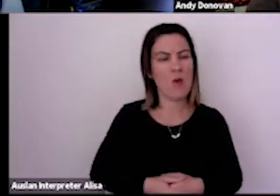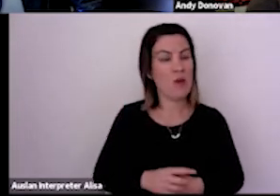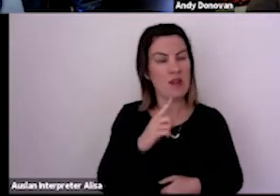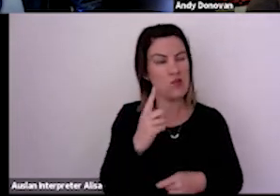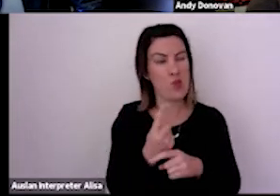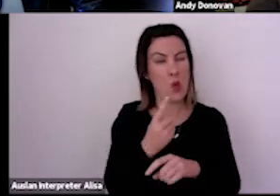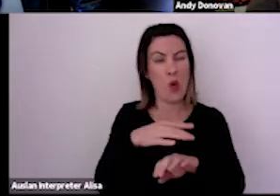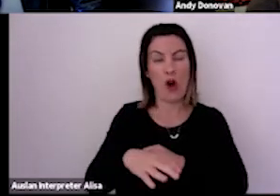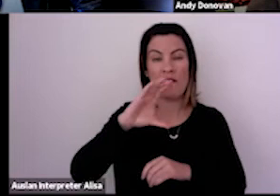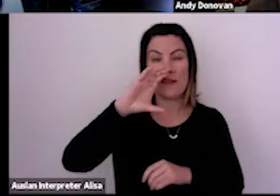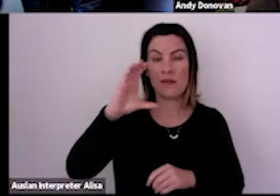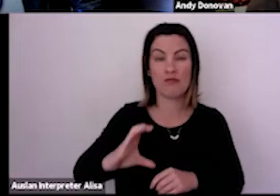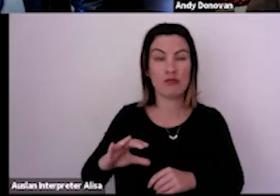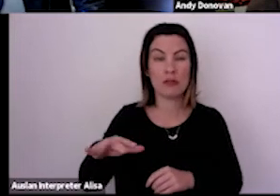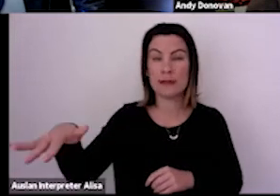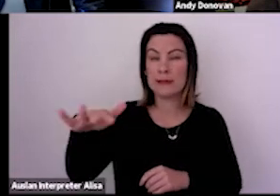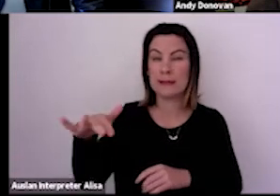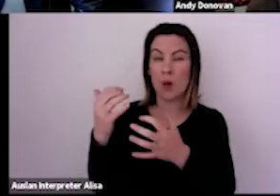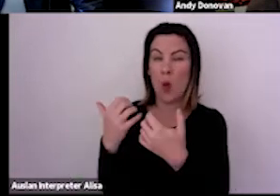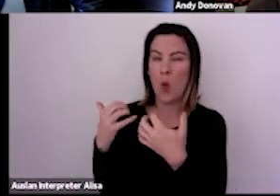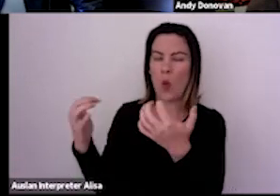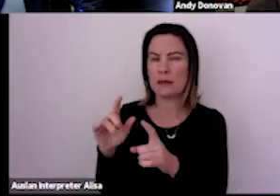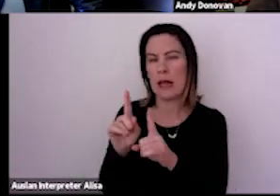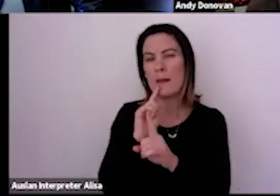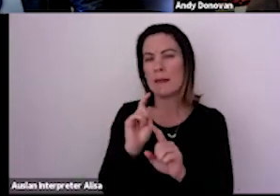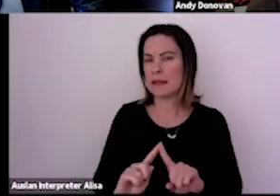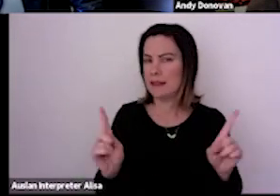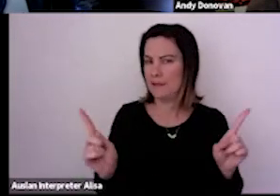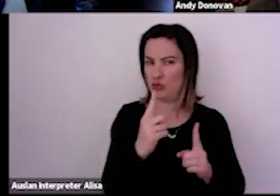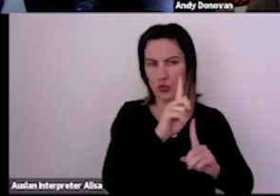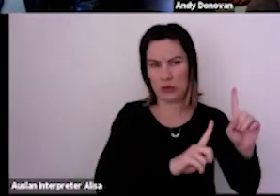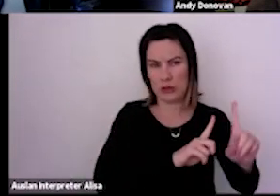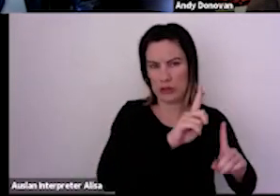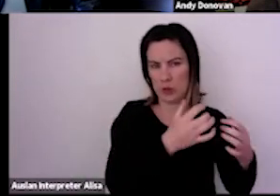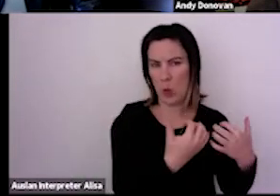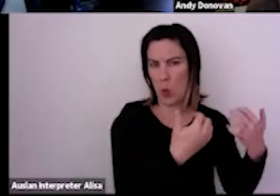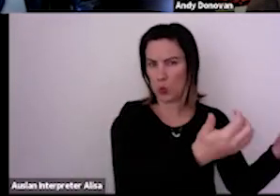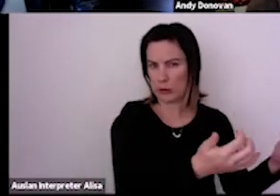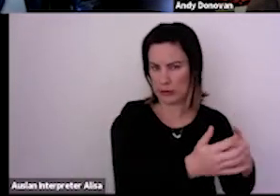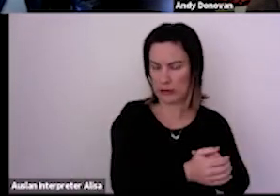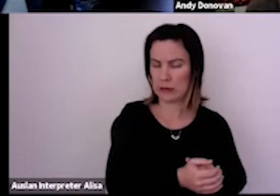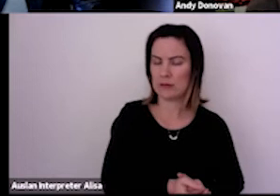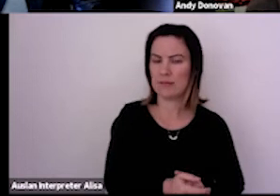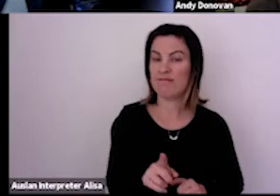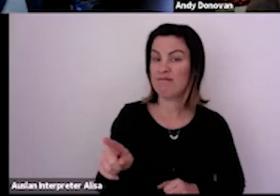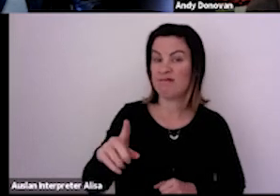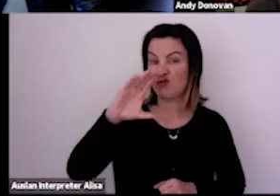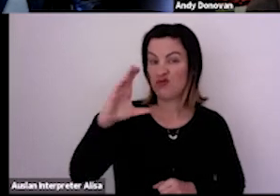at this point in time, they are different to metro audiences. They are more comfortable - I will read down